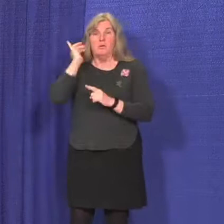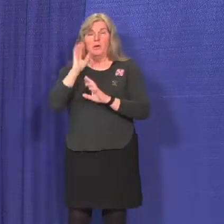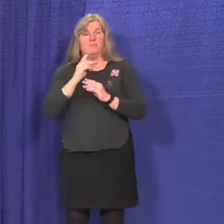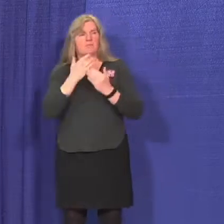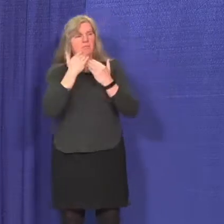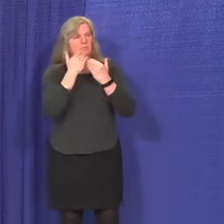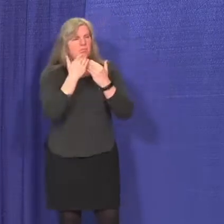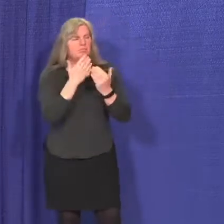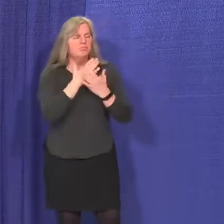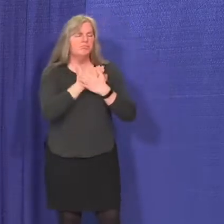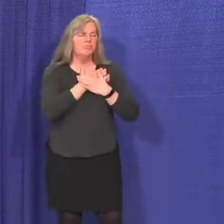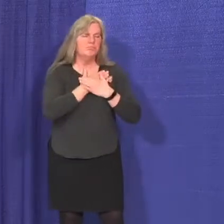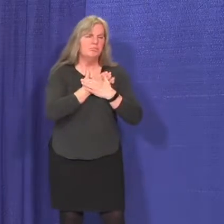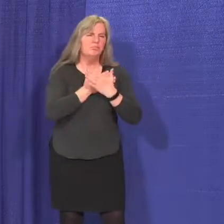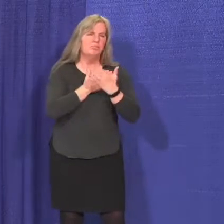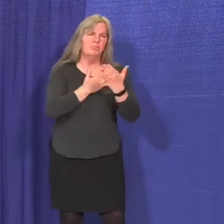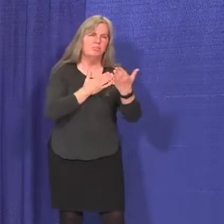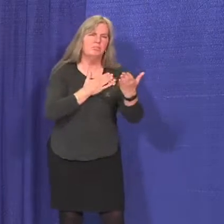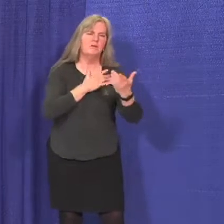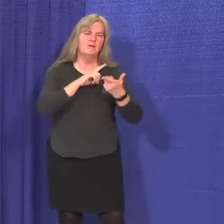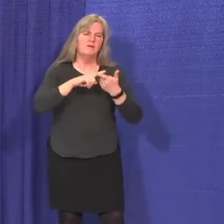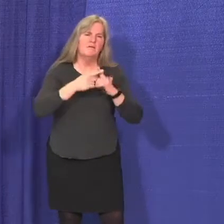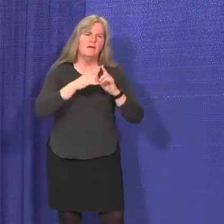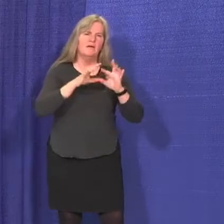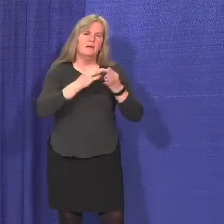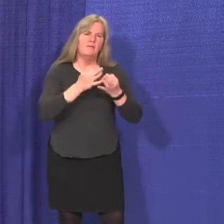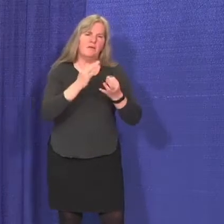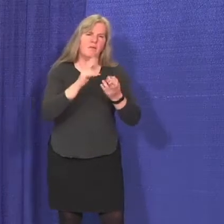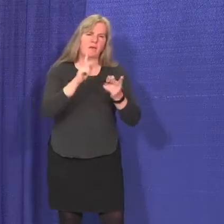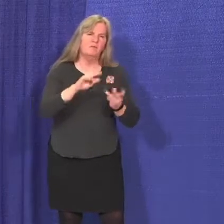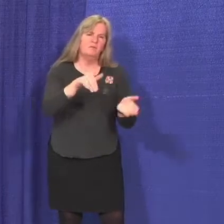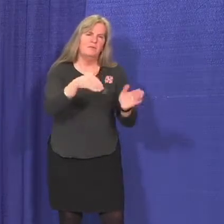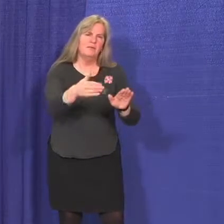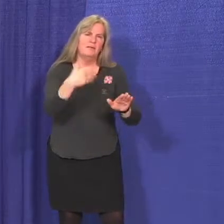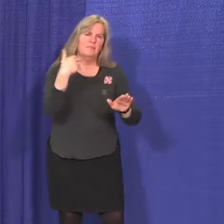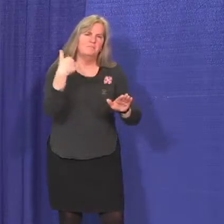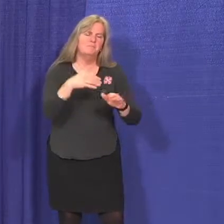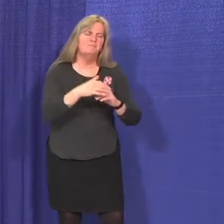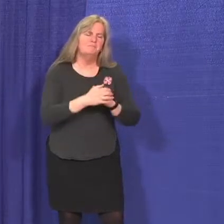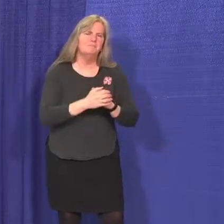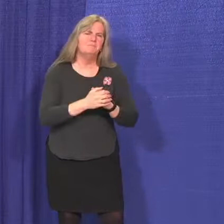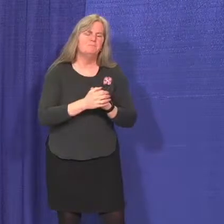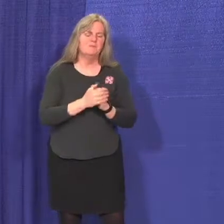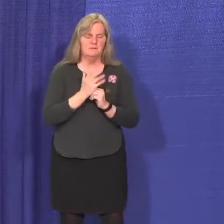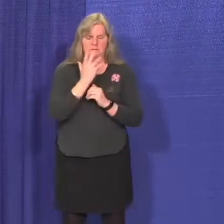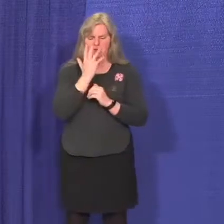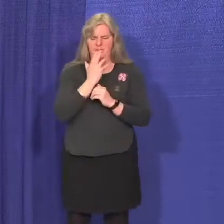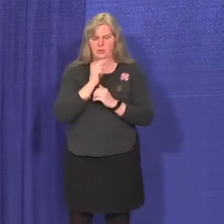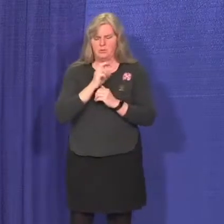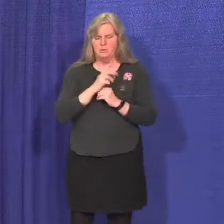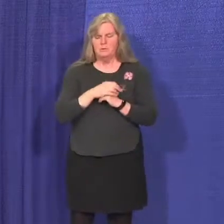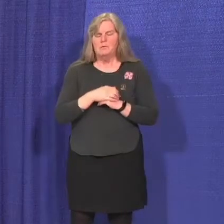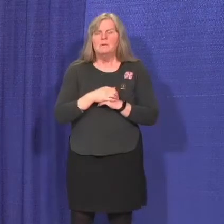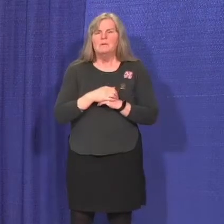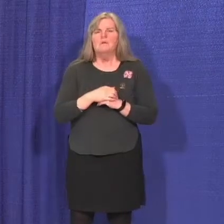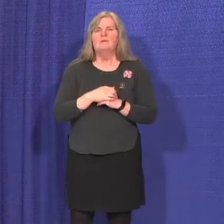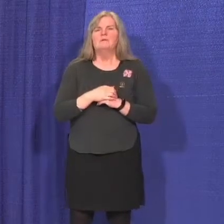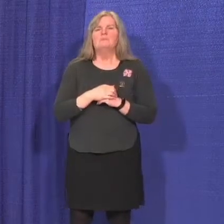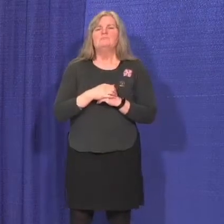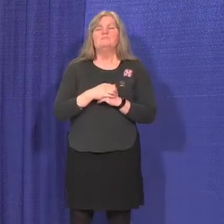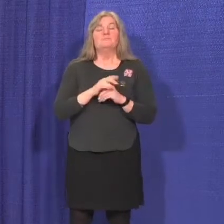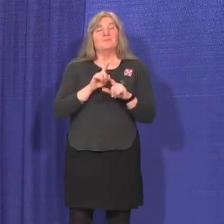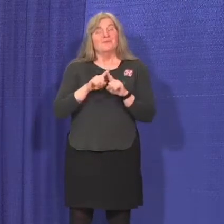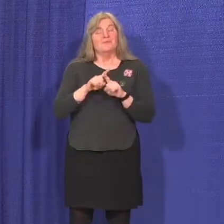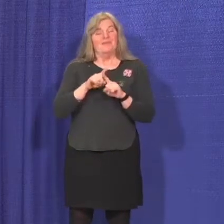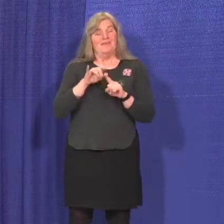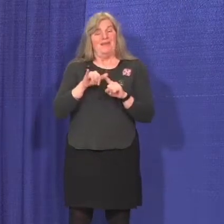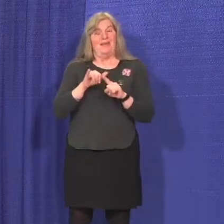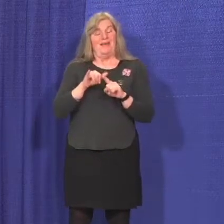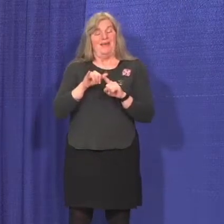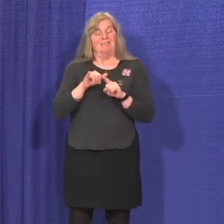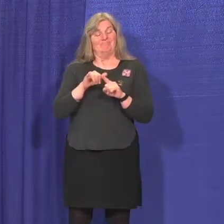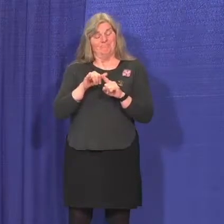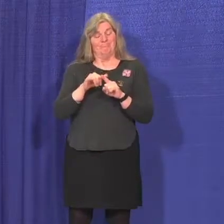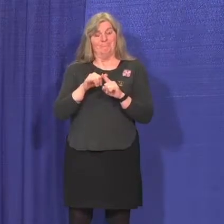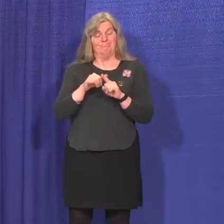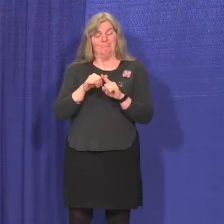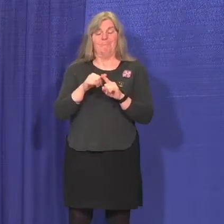say in relation to that.